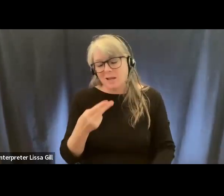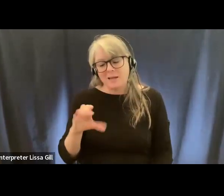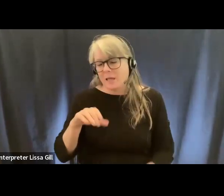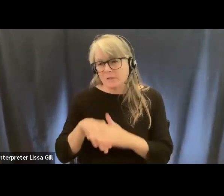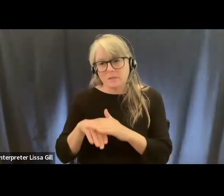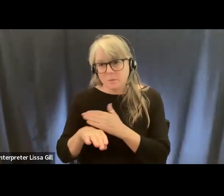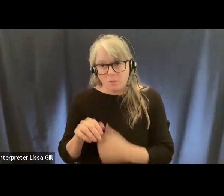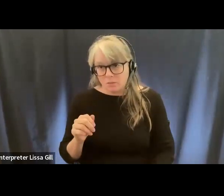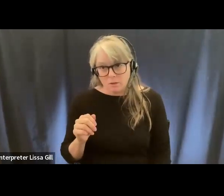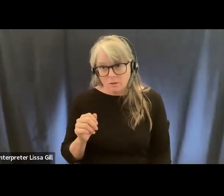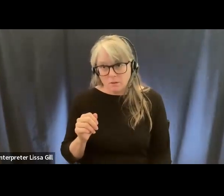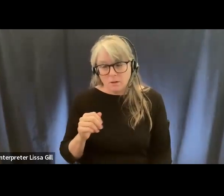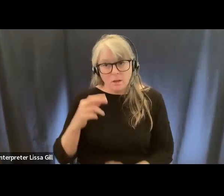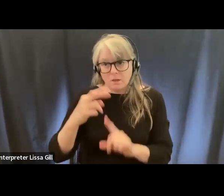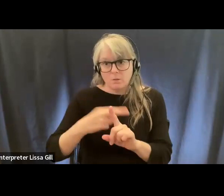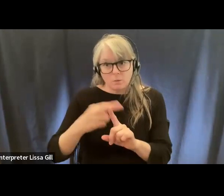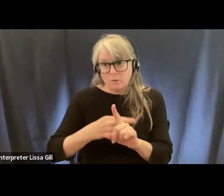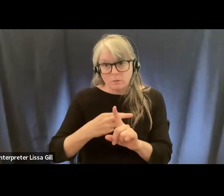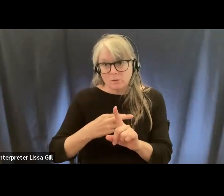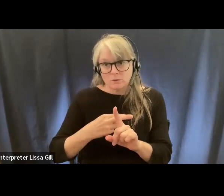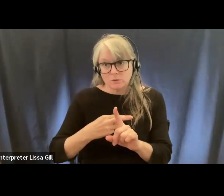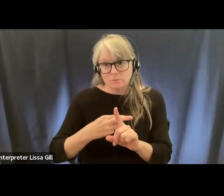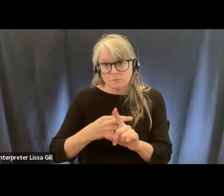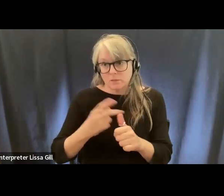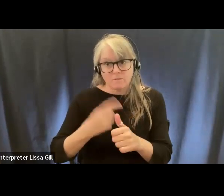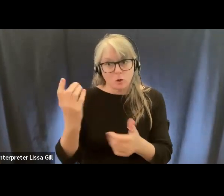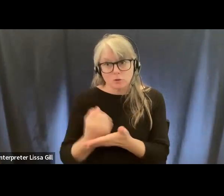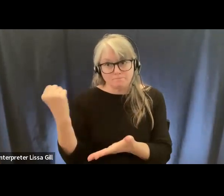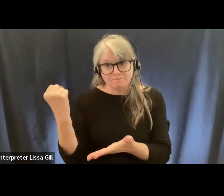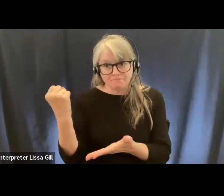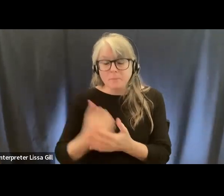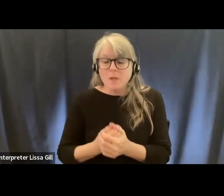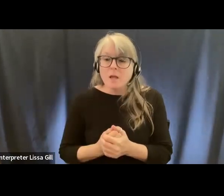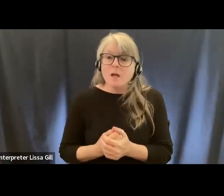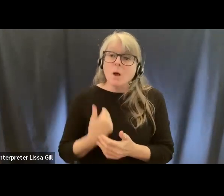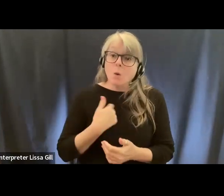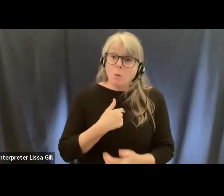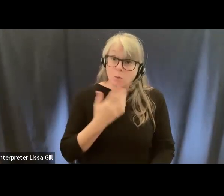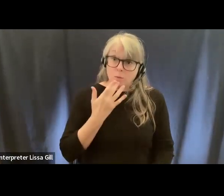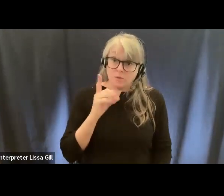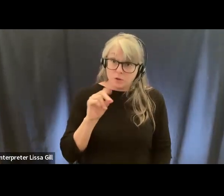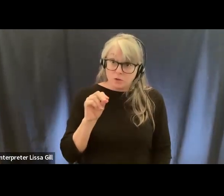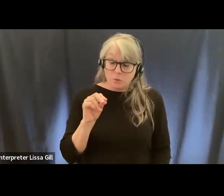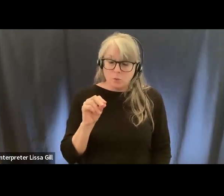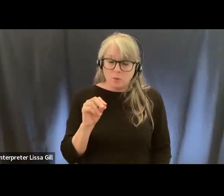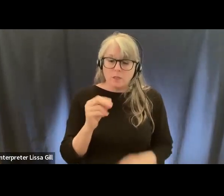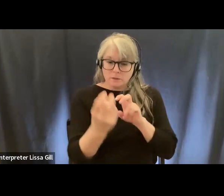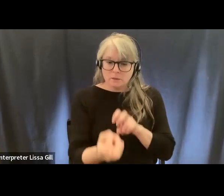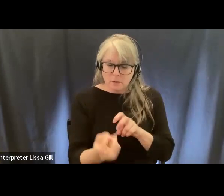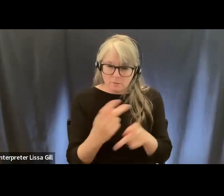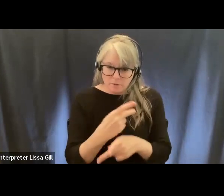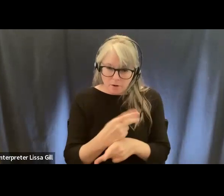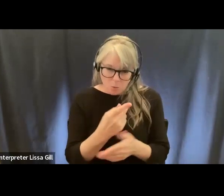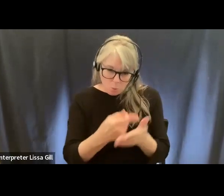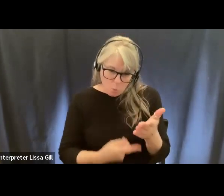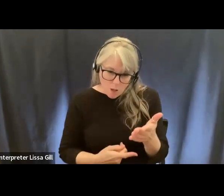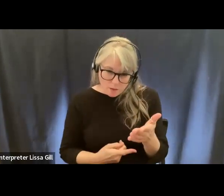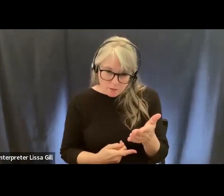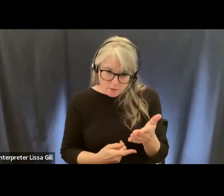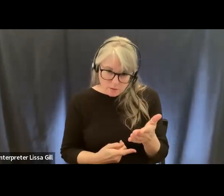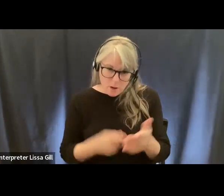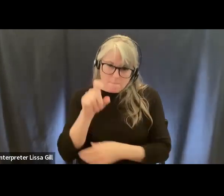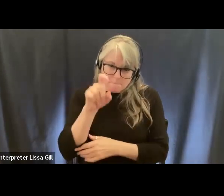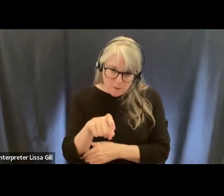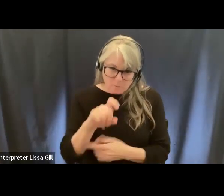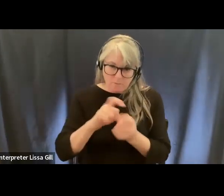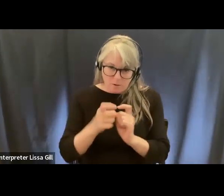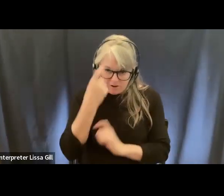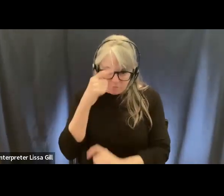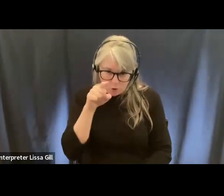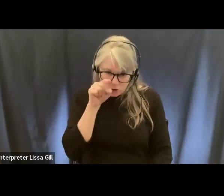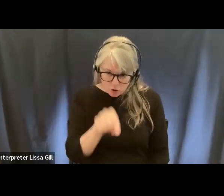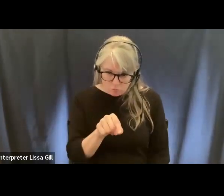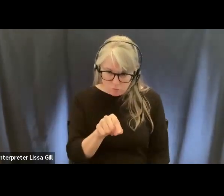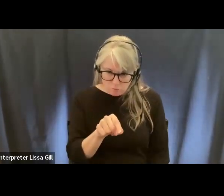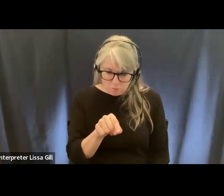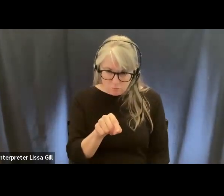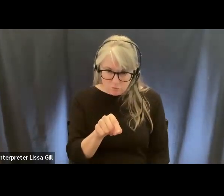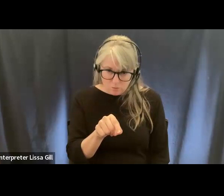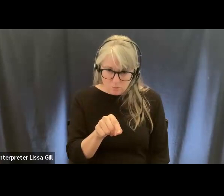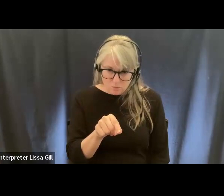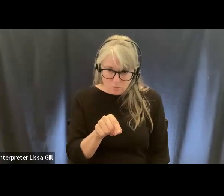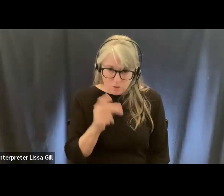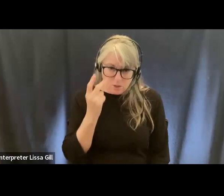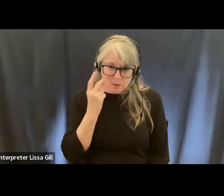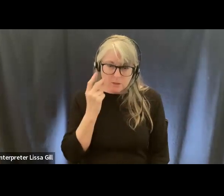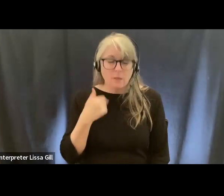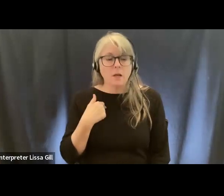What we like to do and what I like to do is sit down and find out what are the things that must be modified and look and see if they's a way that I can reach out to landlords and see if they're, you know, one available, if they're interested, if it can be done.